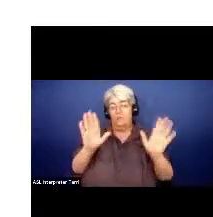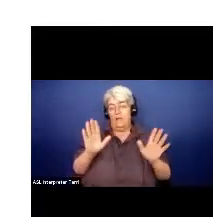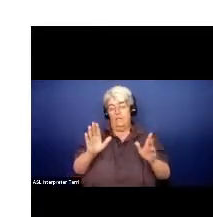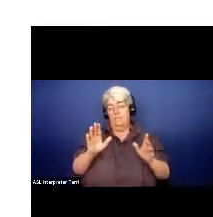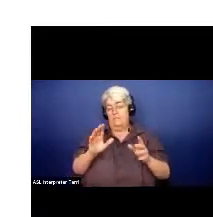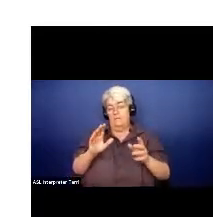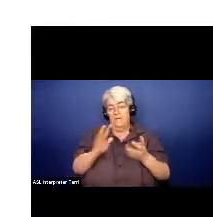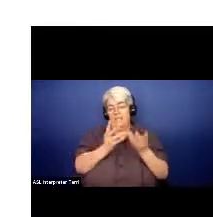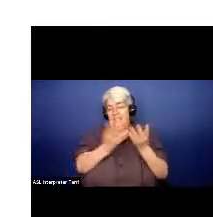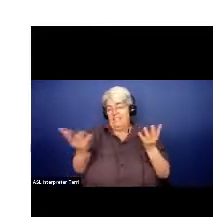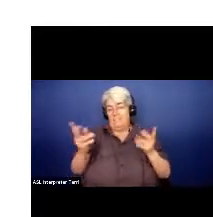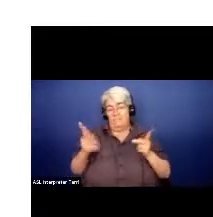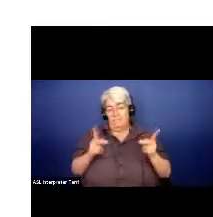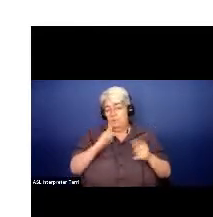With that I'm going to introduce